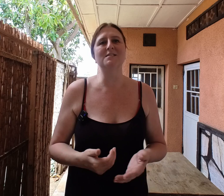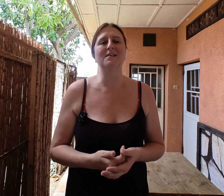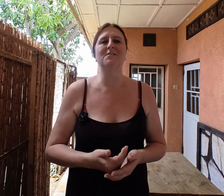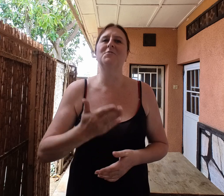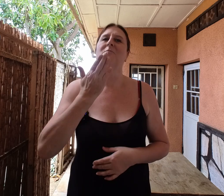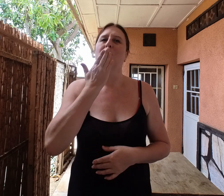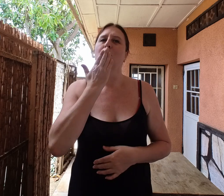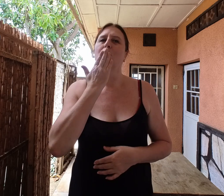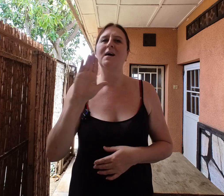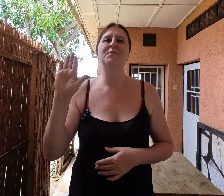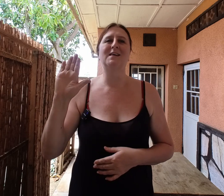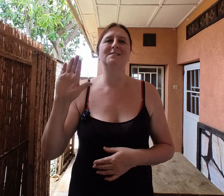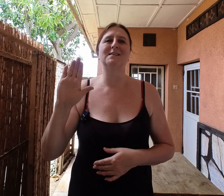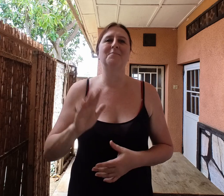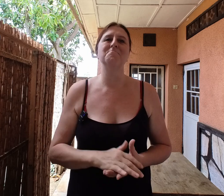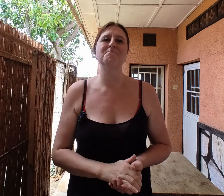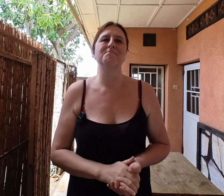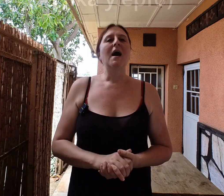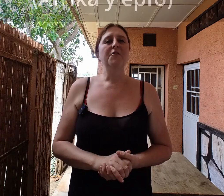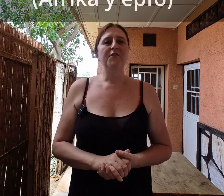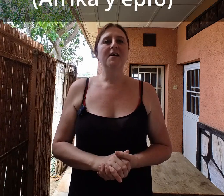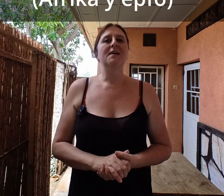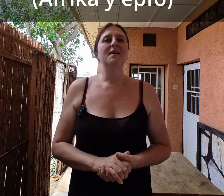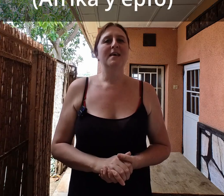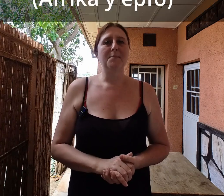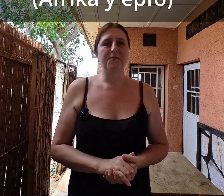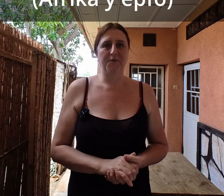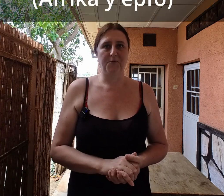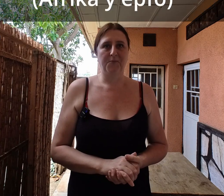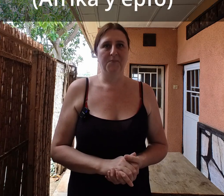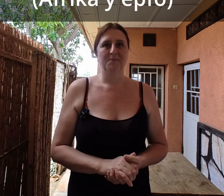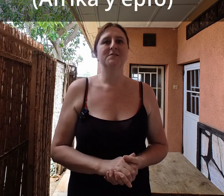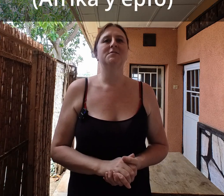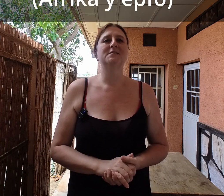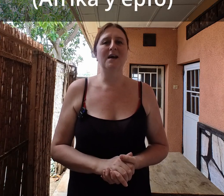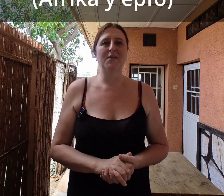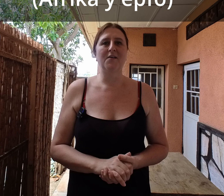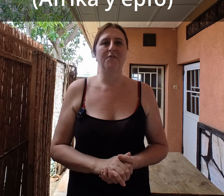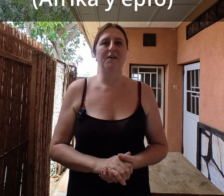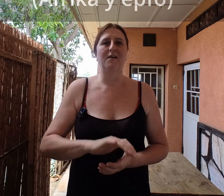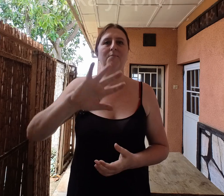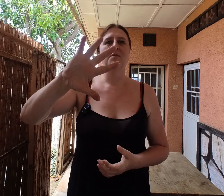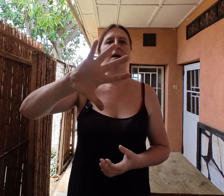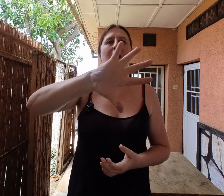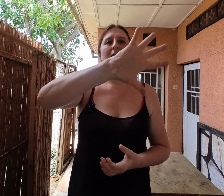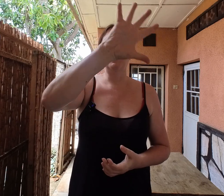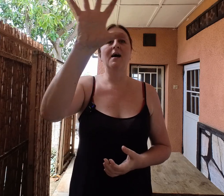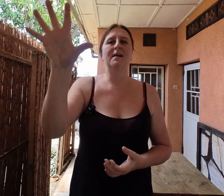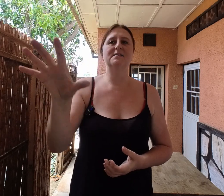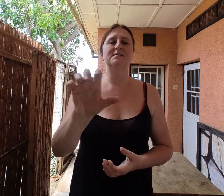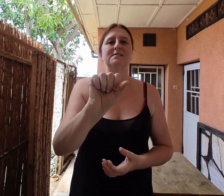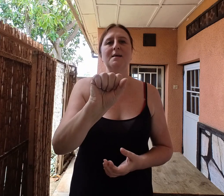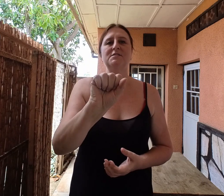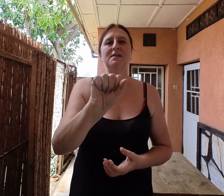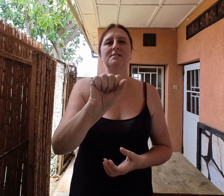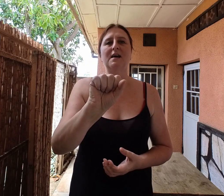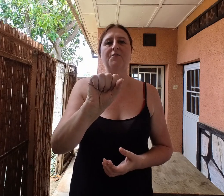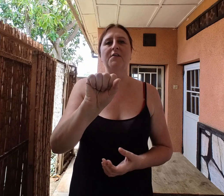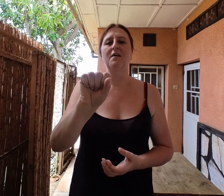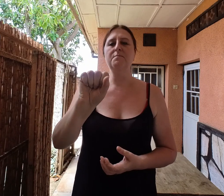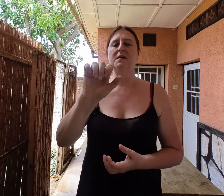that's kind of cool. Afghanistan. Africa y'epfo. So, South Africa. It's the same sign as Africa,